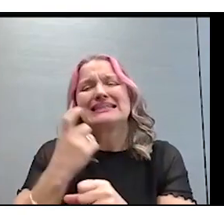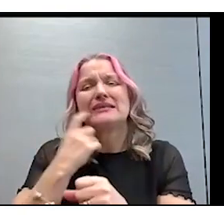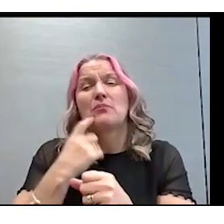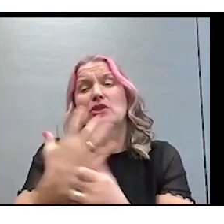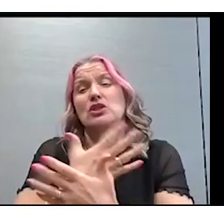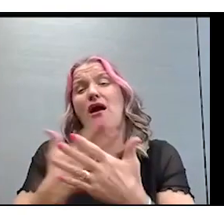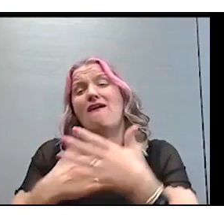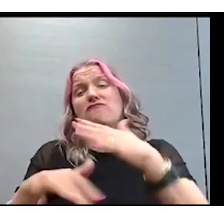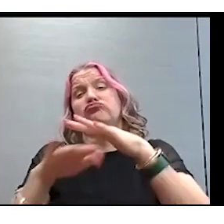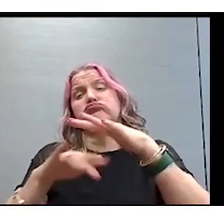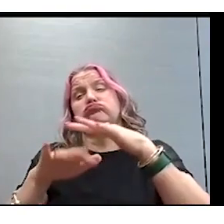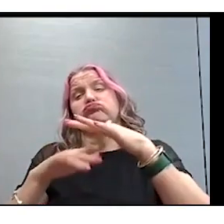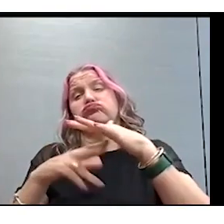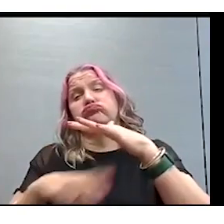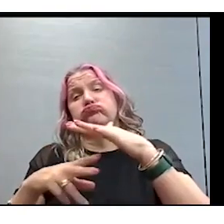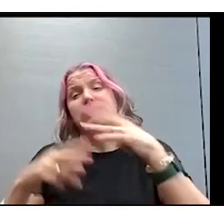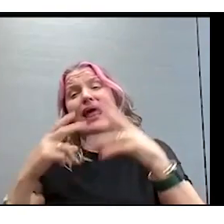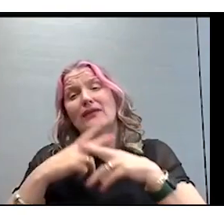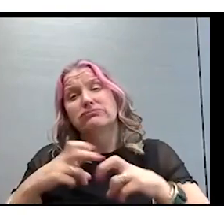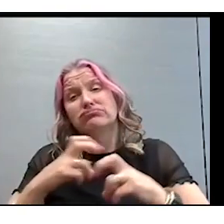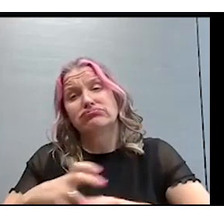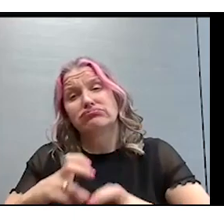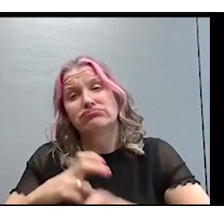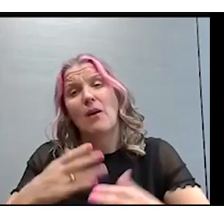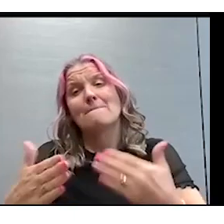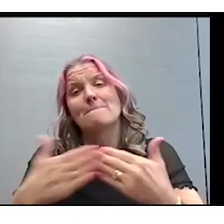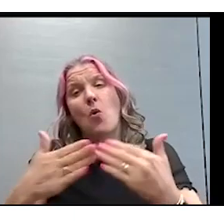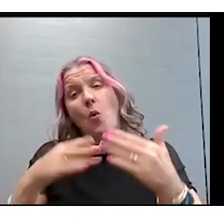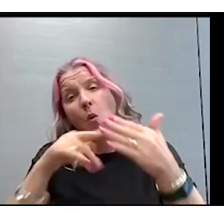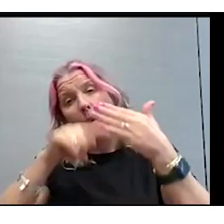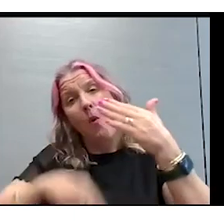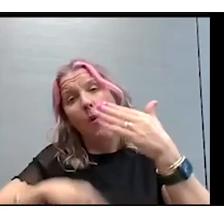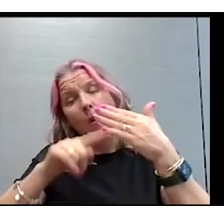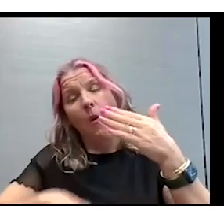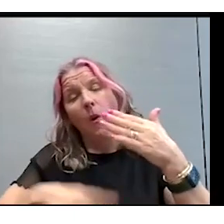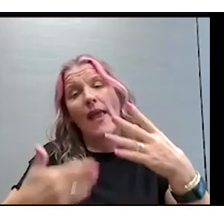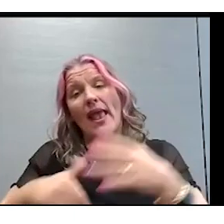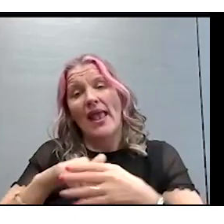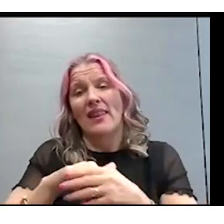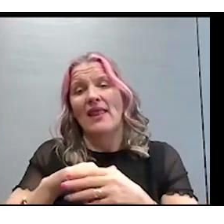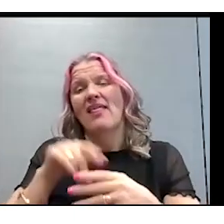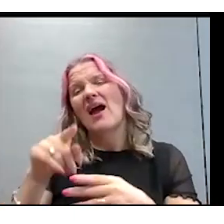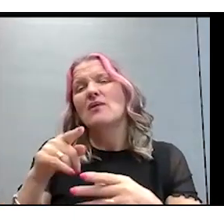but that's the easiest example of how to think of a safety system message.